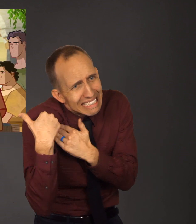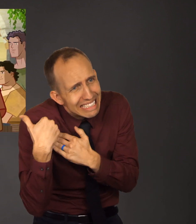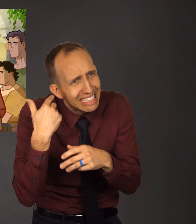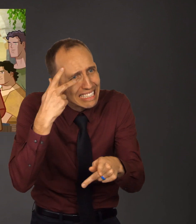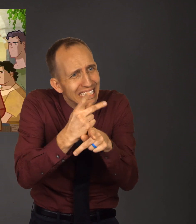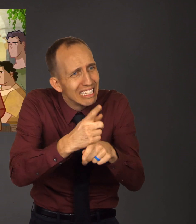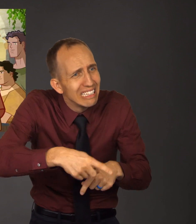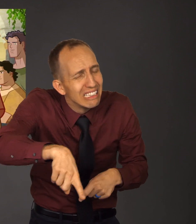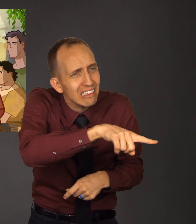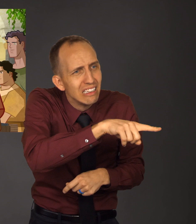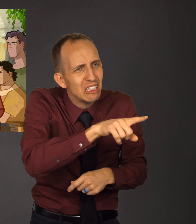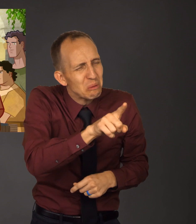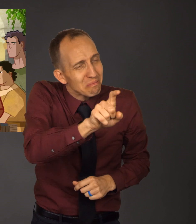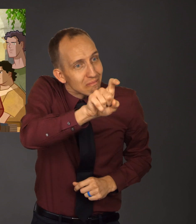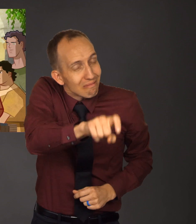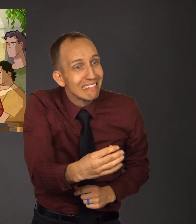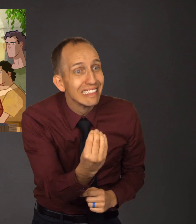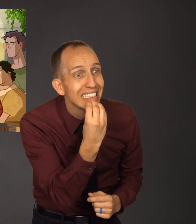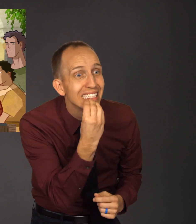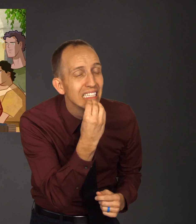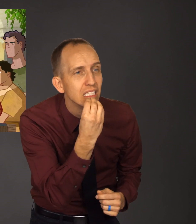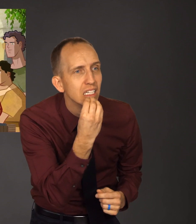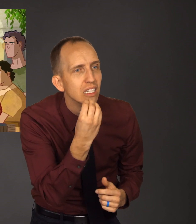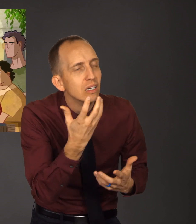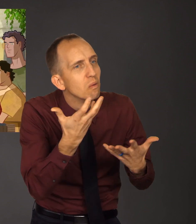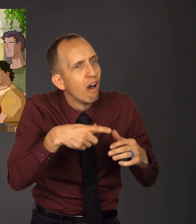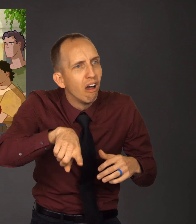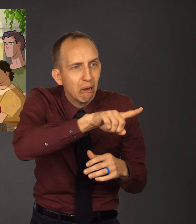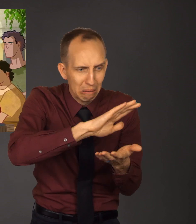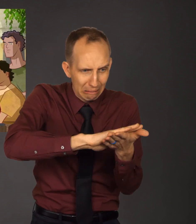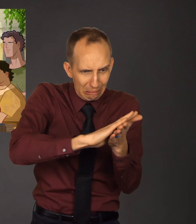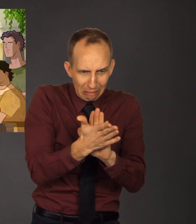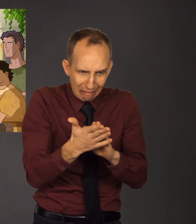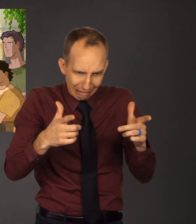He took care of Daniel and his friends, and he thought if they refused